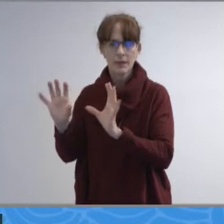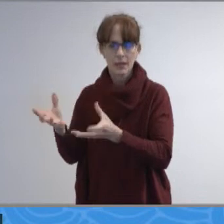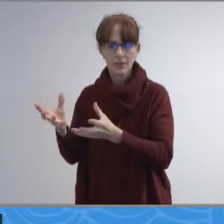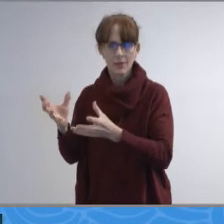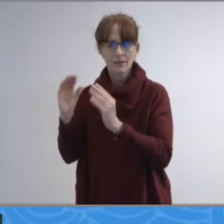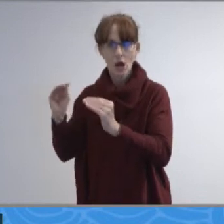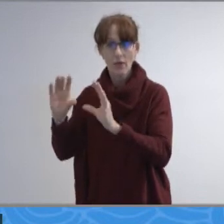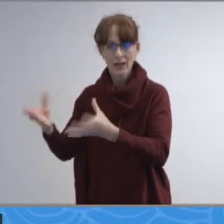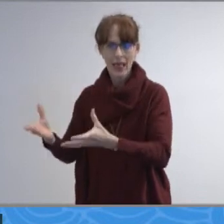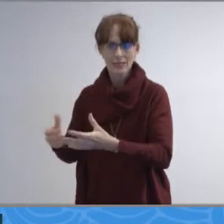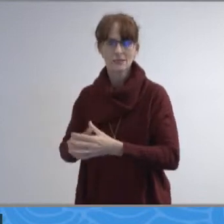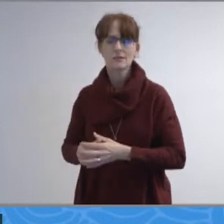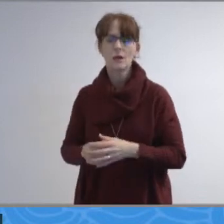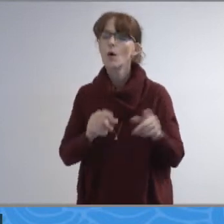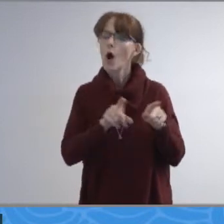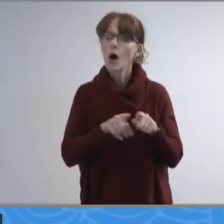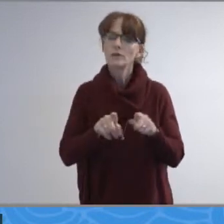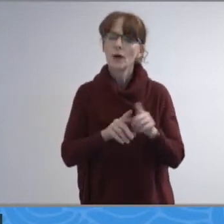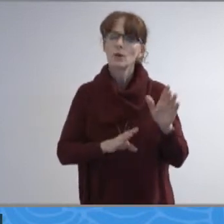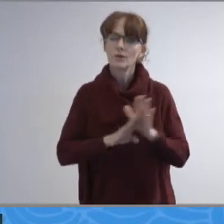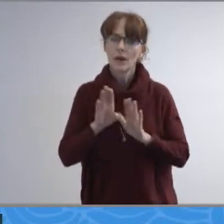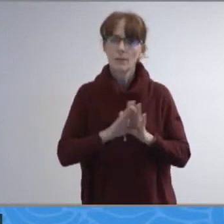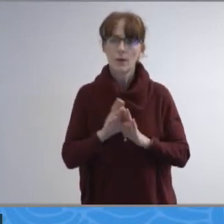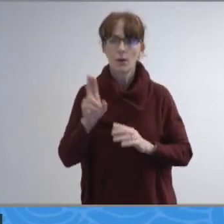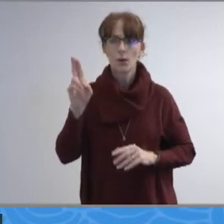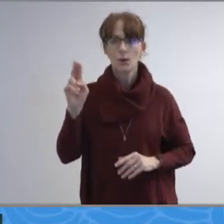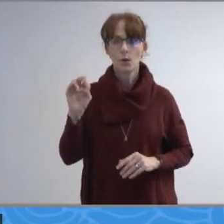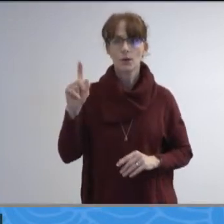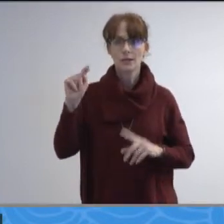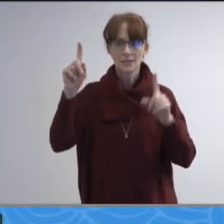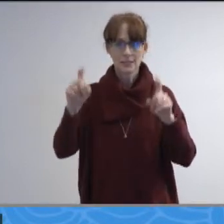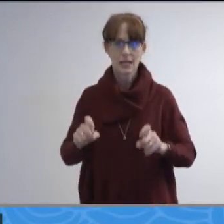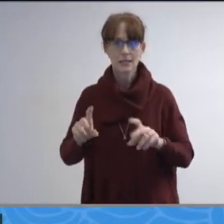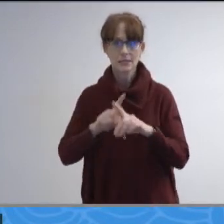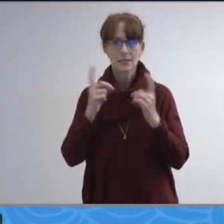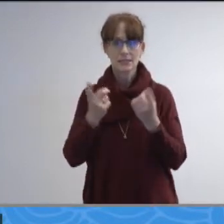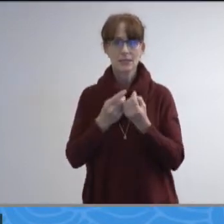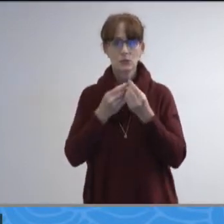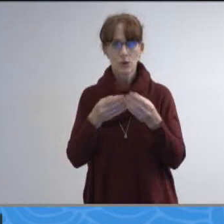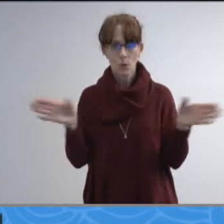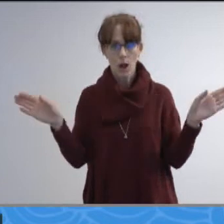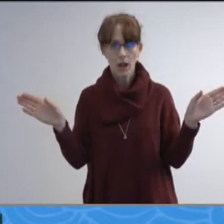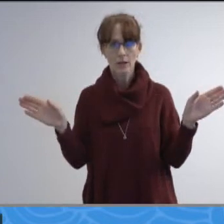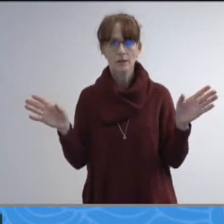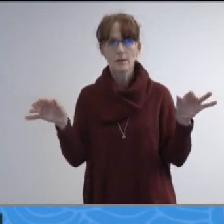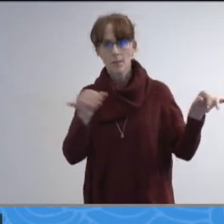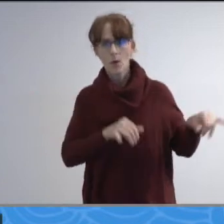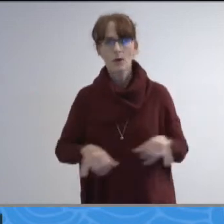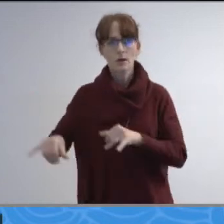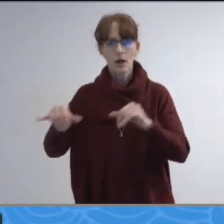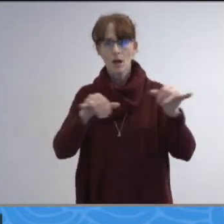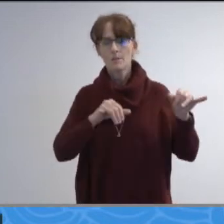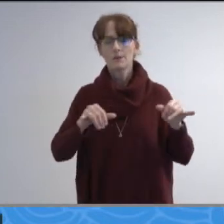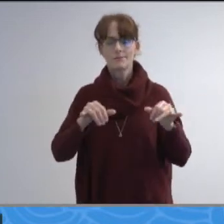And we all are also developing unit tests district-wide that are more common across the grade levels